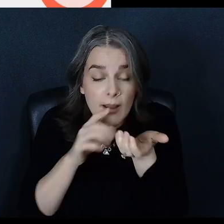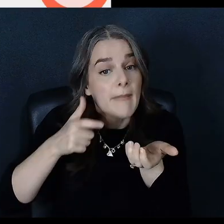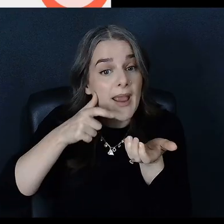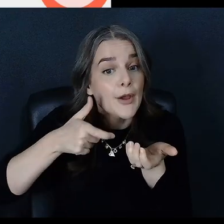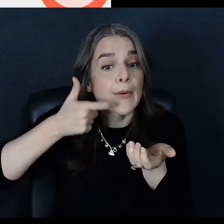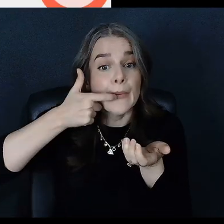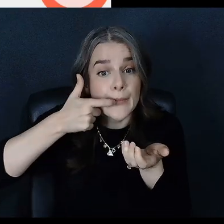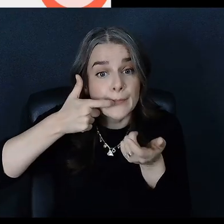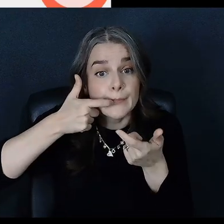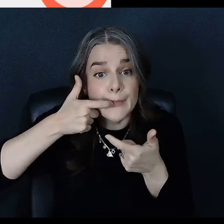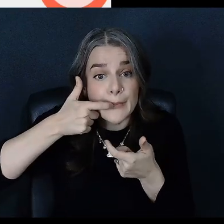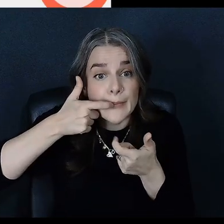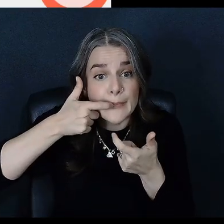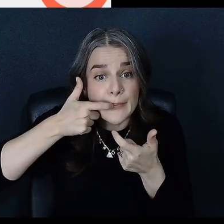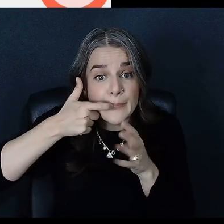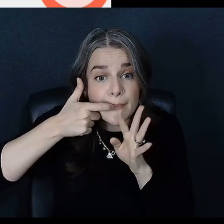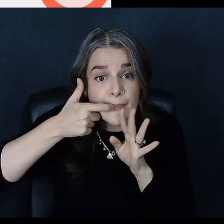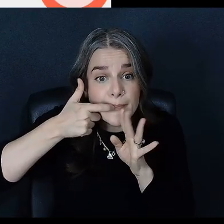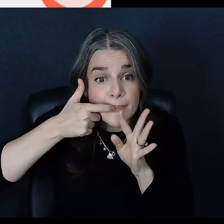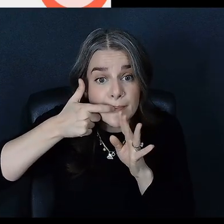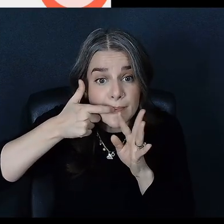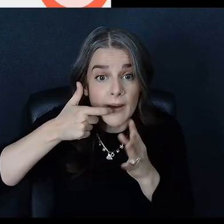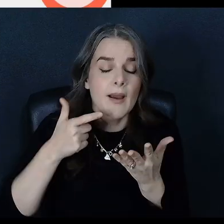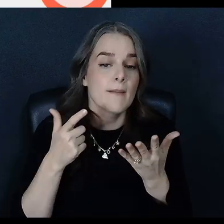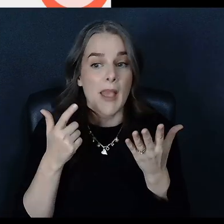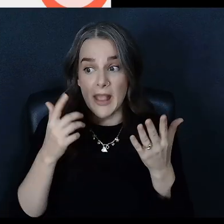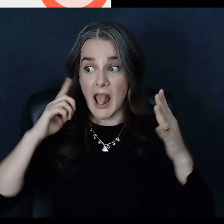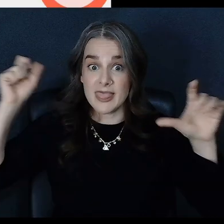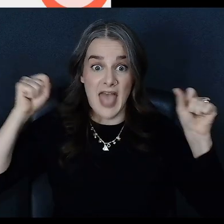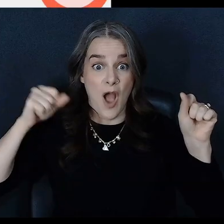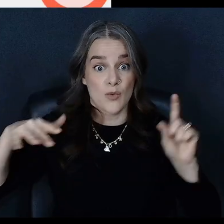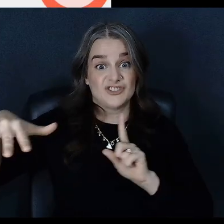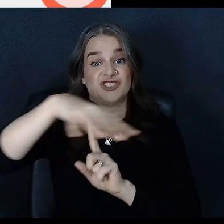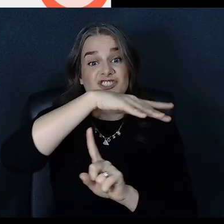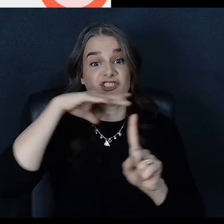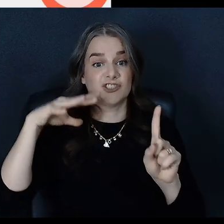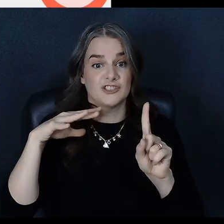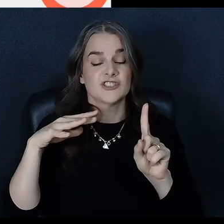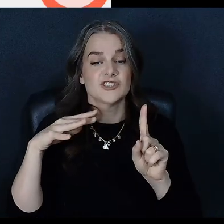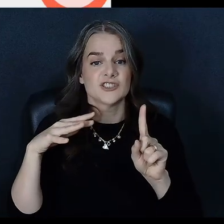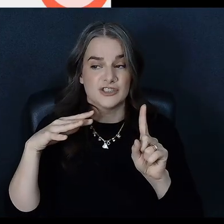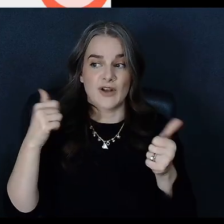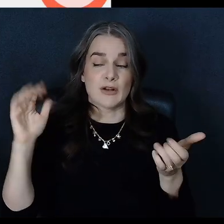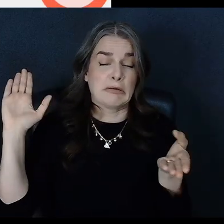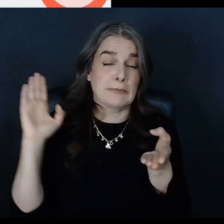in this kind of louder space, to where you're limiting the noise as best as you can.